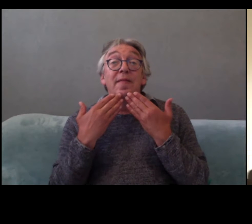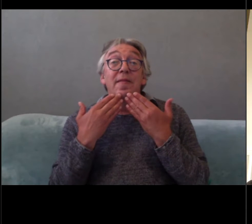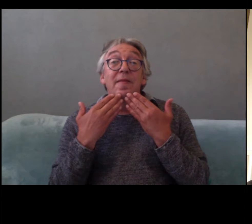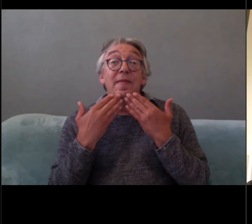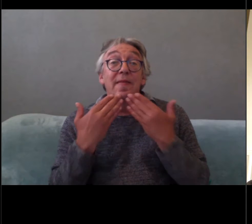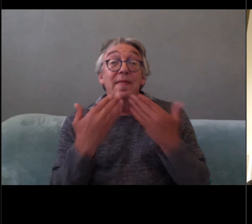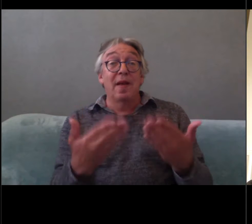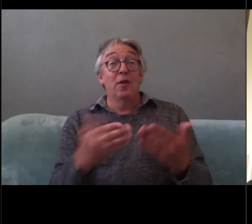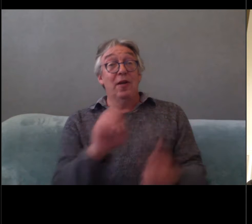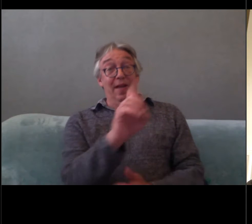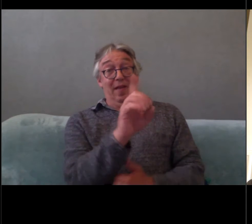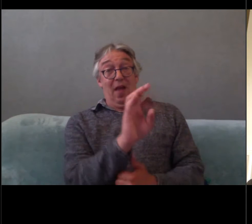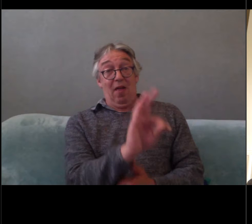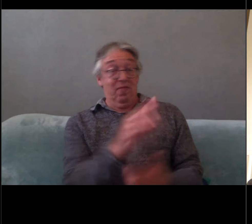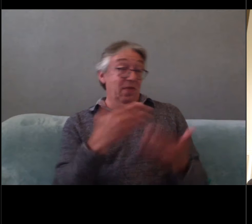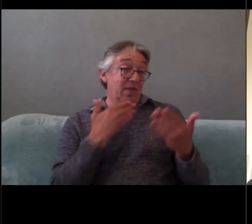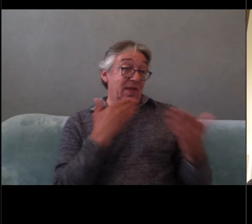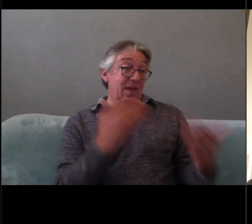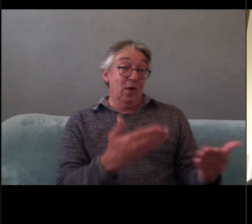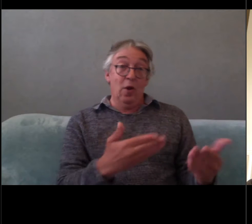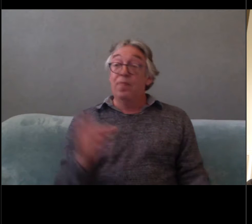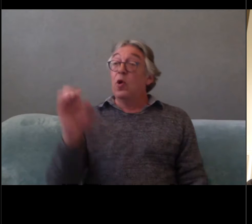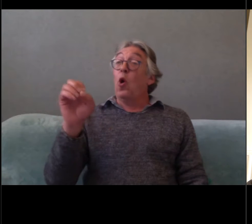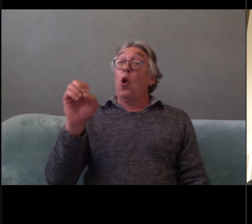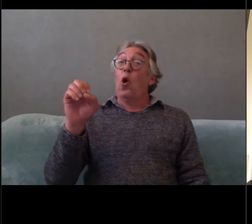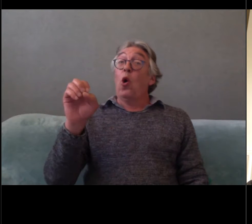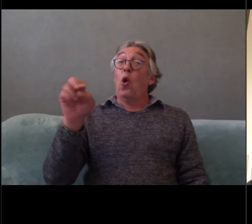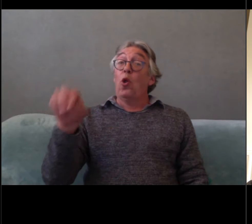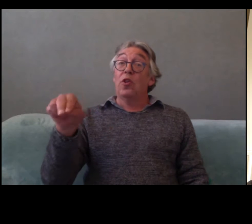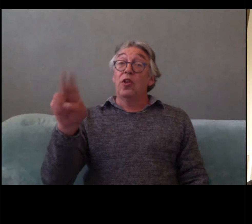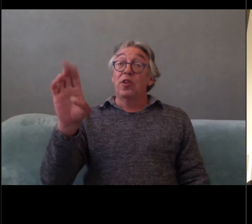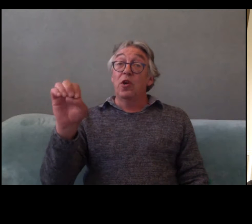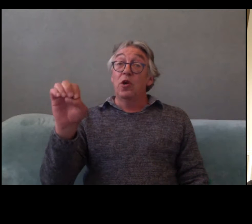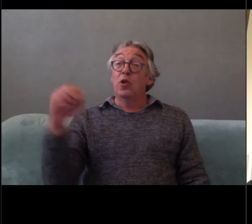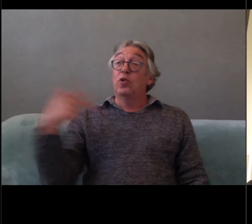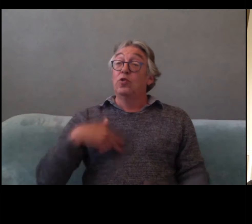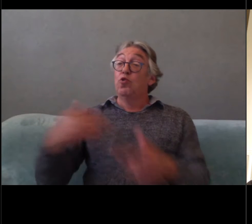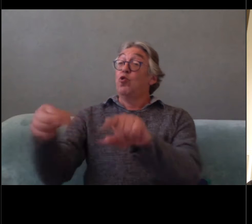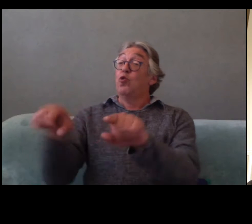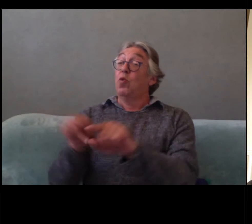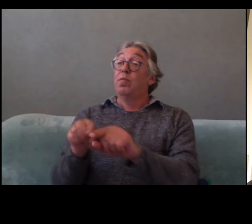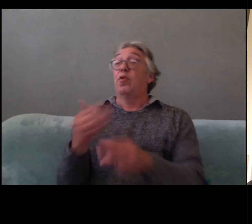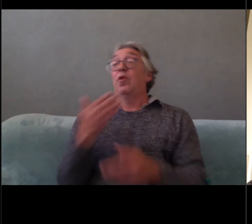and the ONCE Social Group for organising this webinar.